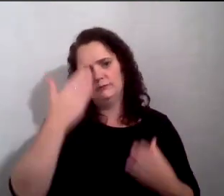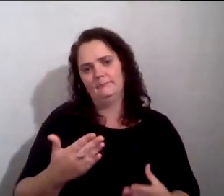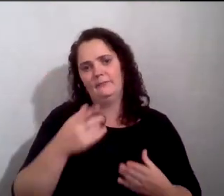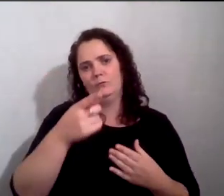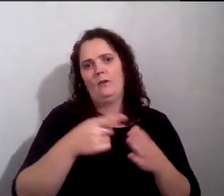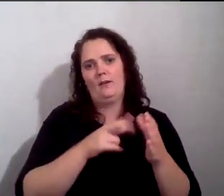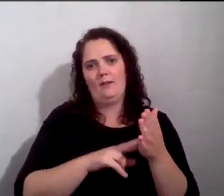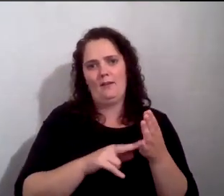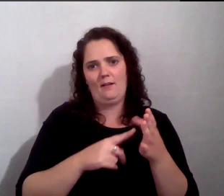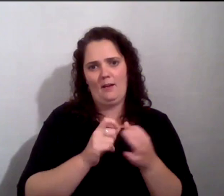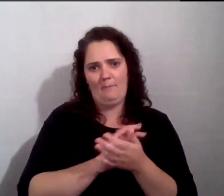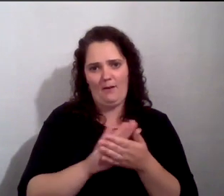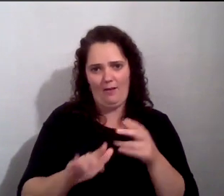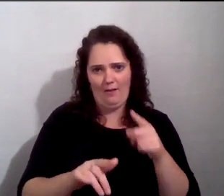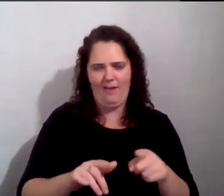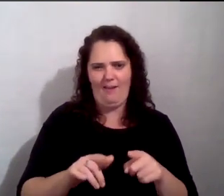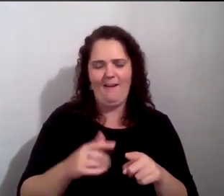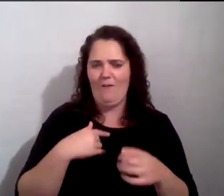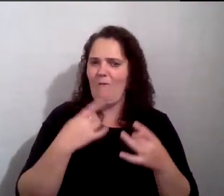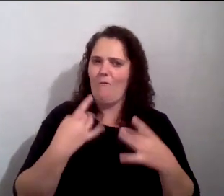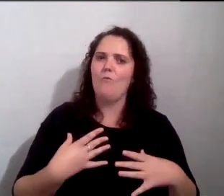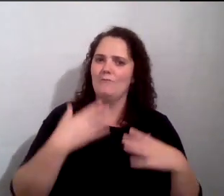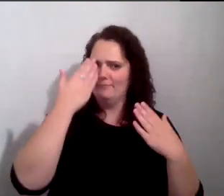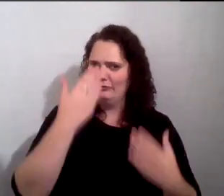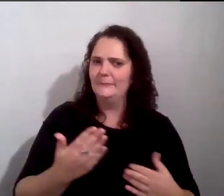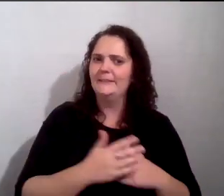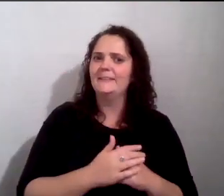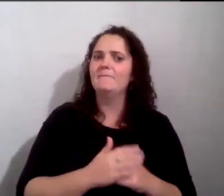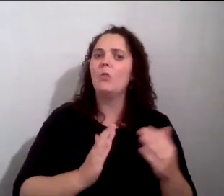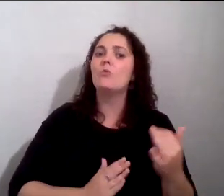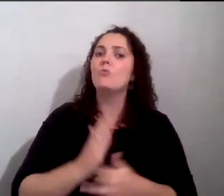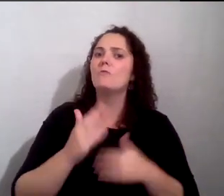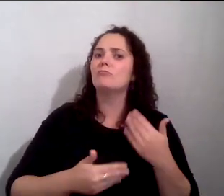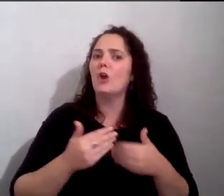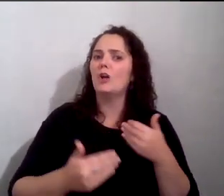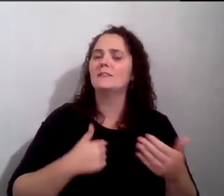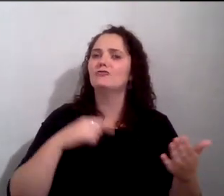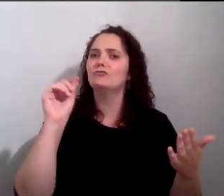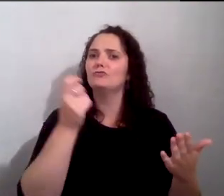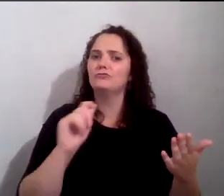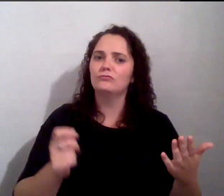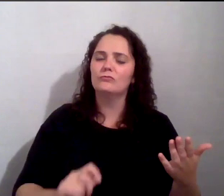actually, I had a lot of respect for Anna Bligh before I met her and that only continued through the process.